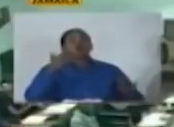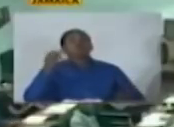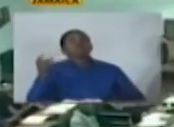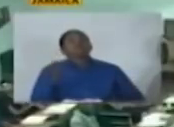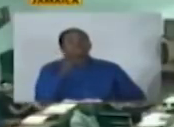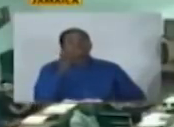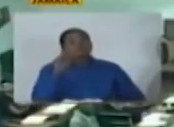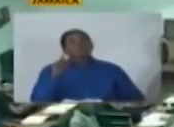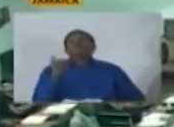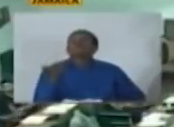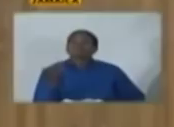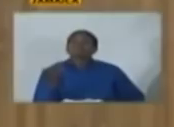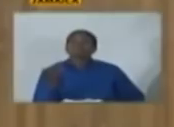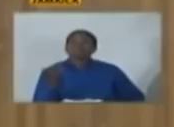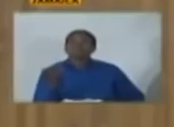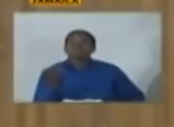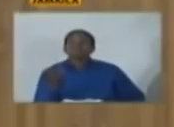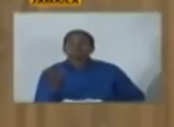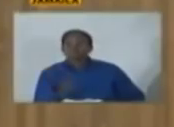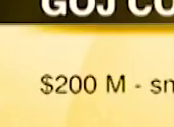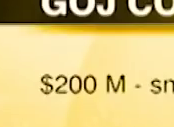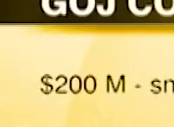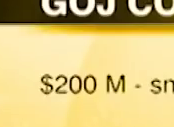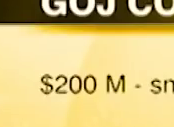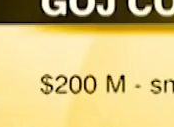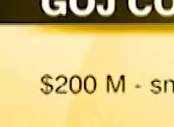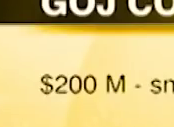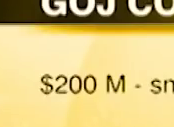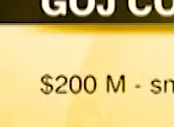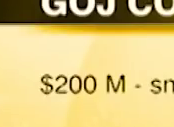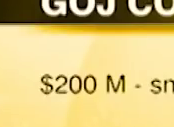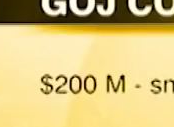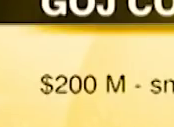dr. Clarke was closing the budget debate in Parliament on Tuesday